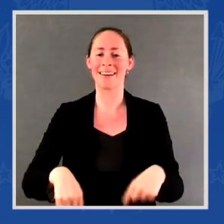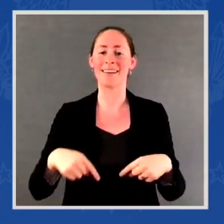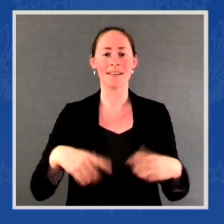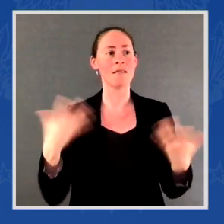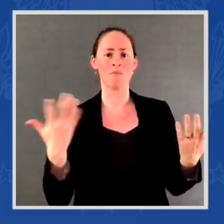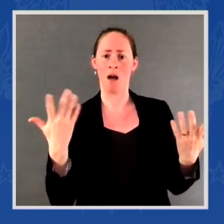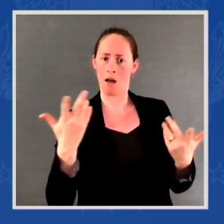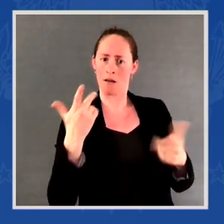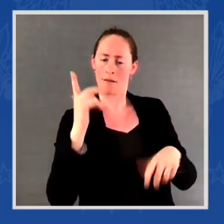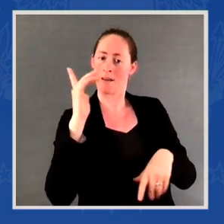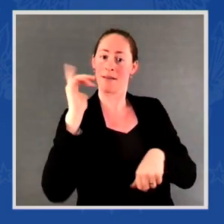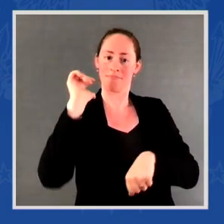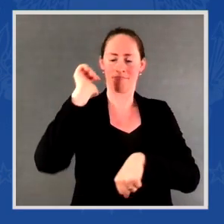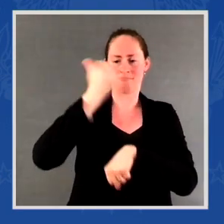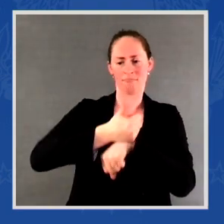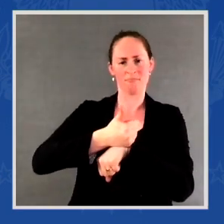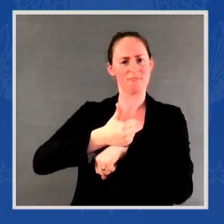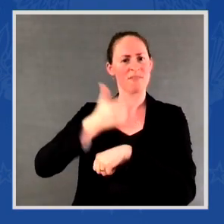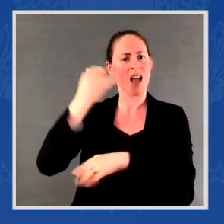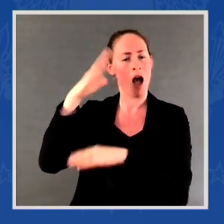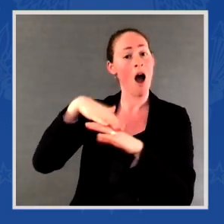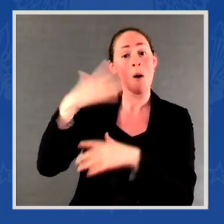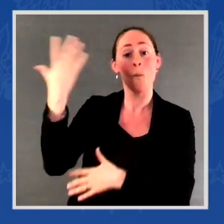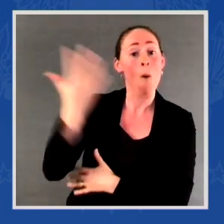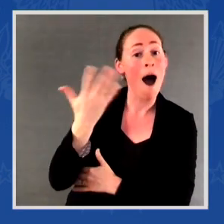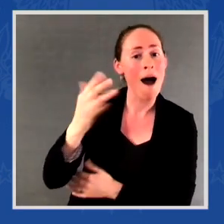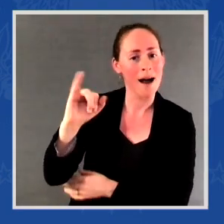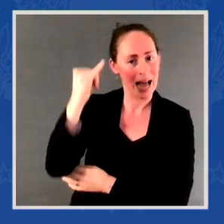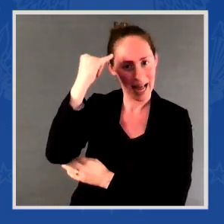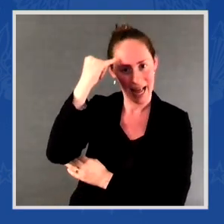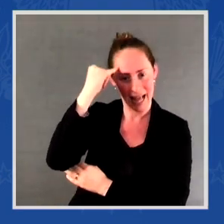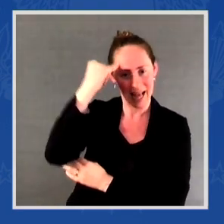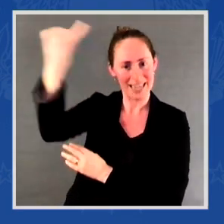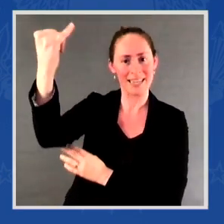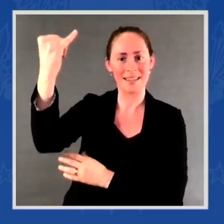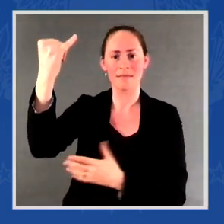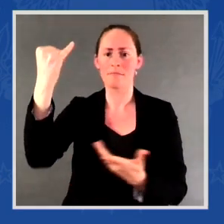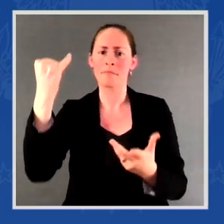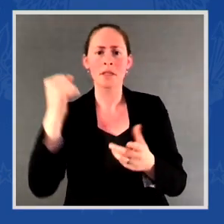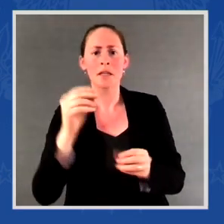an idea, not an ethnicity, not an ideology, not a -- idea: